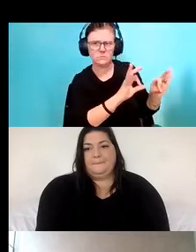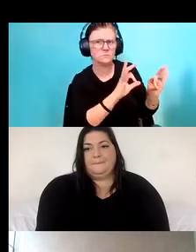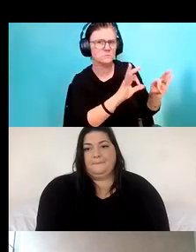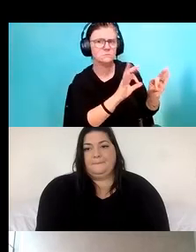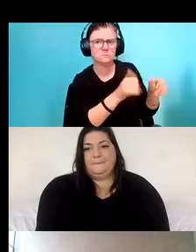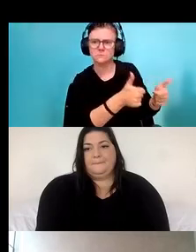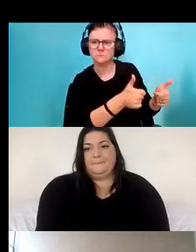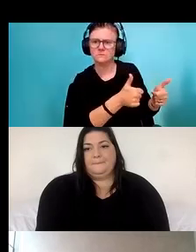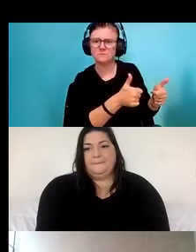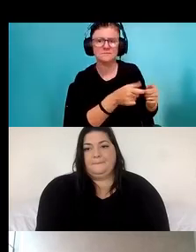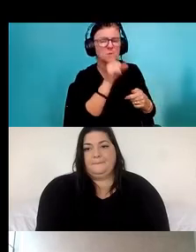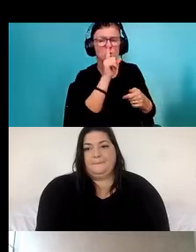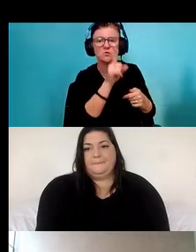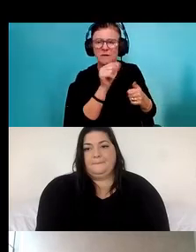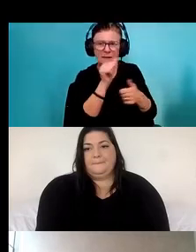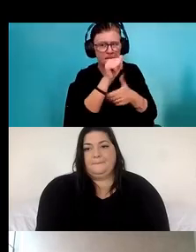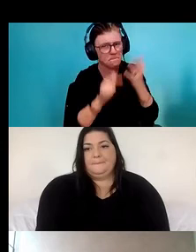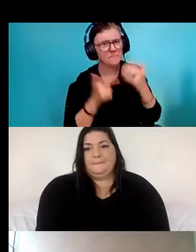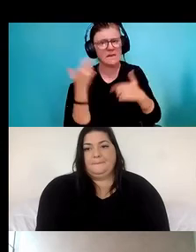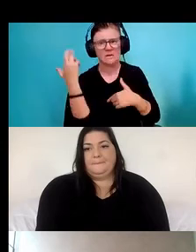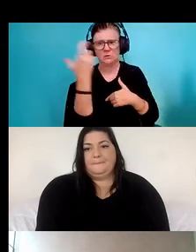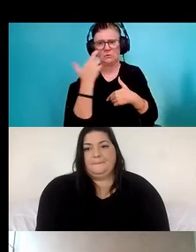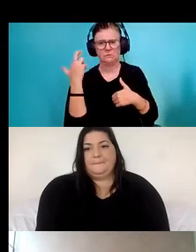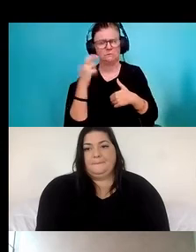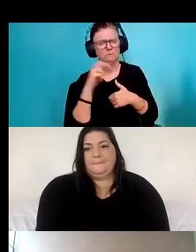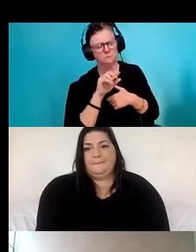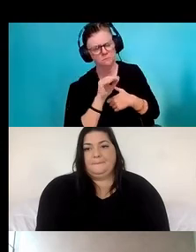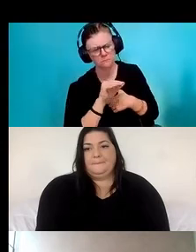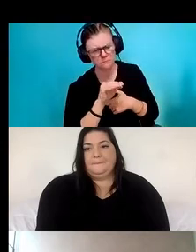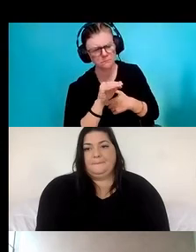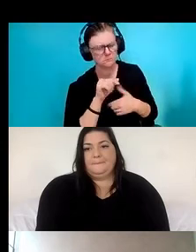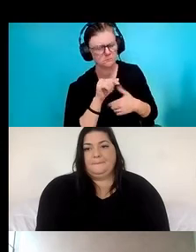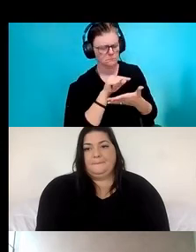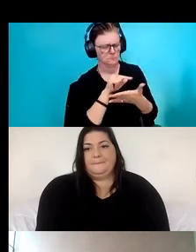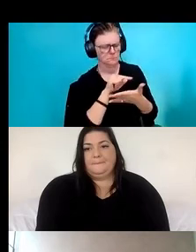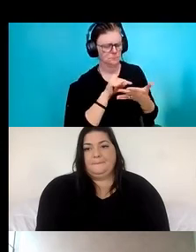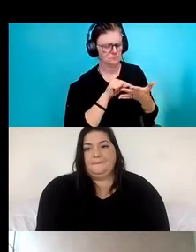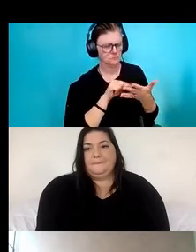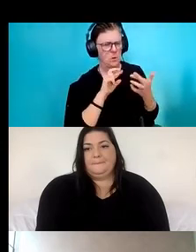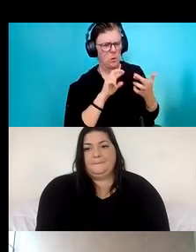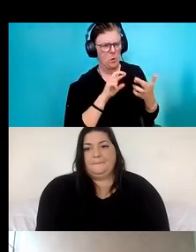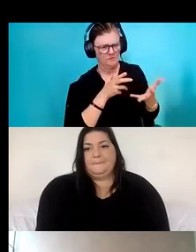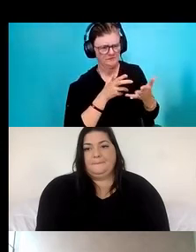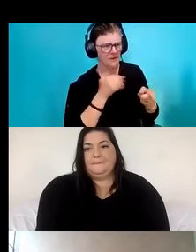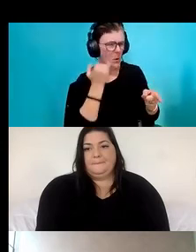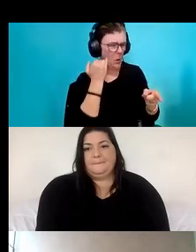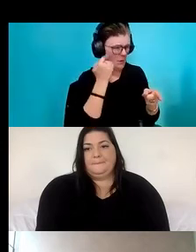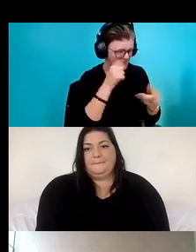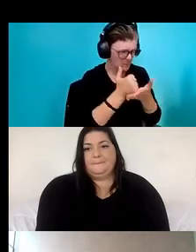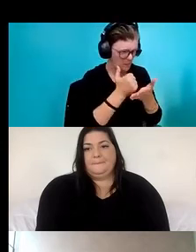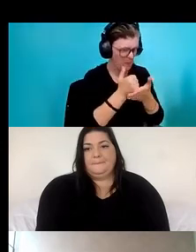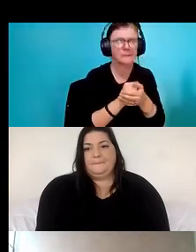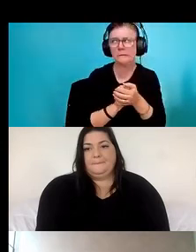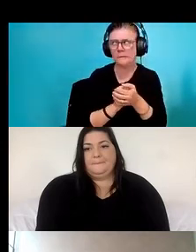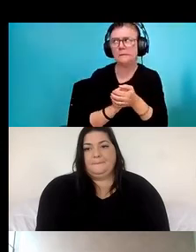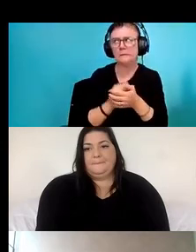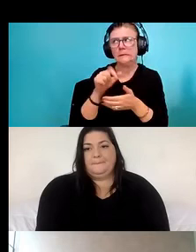So it's any number of things that they can find and hopefully connect grantees with the support that you need.